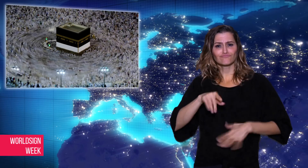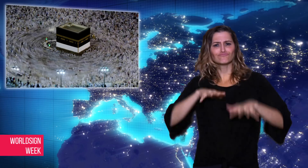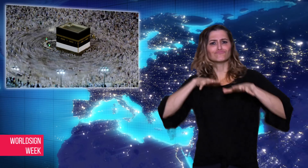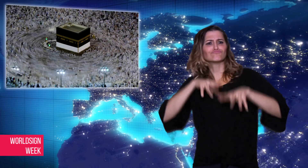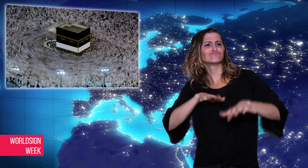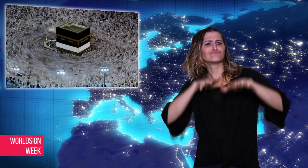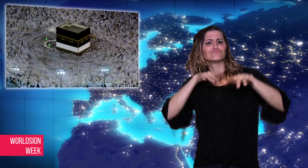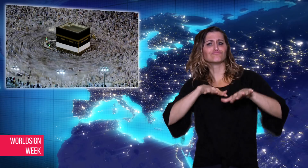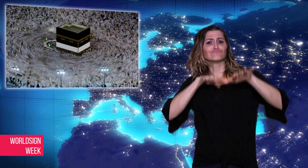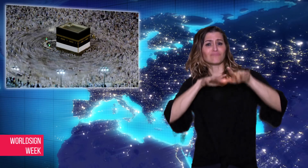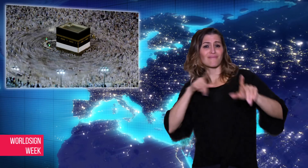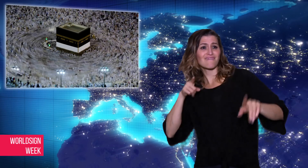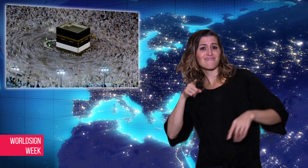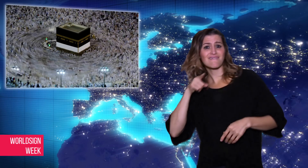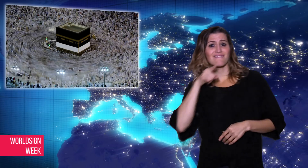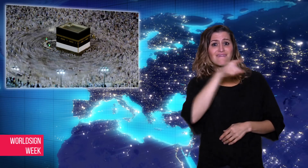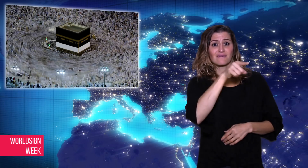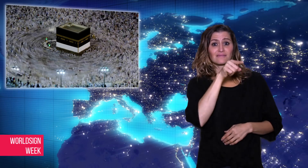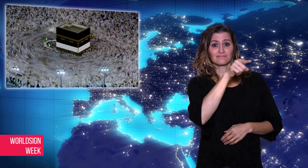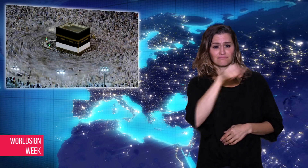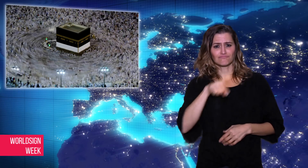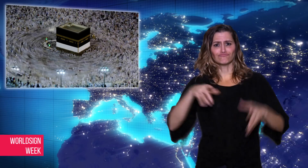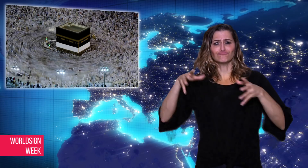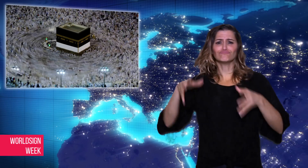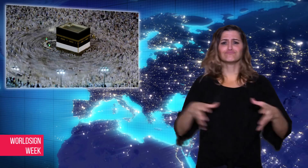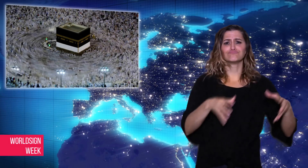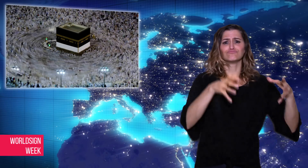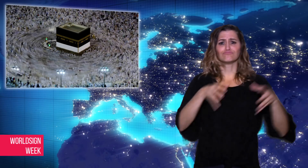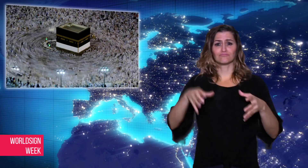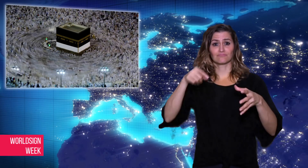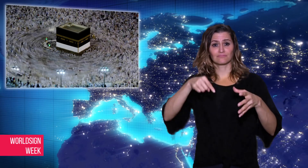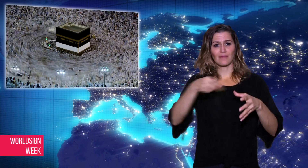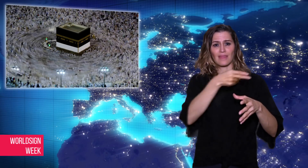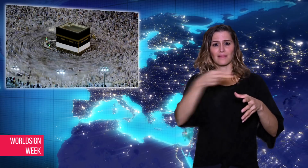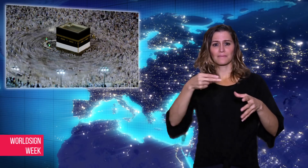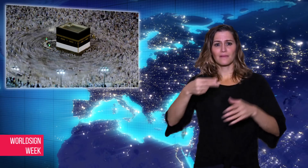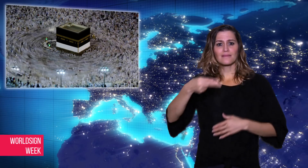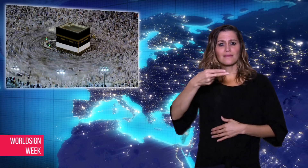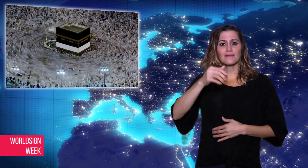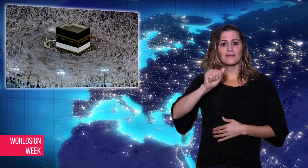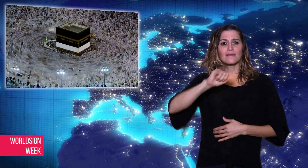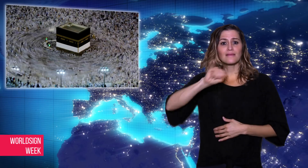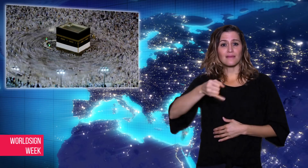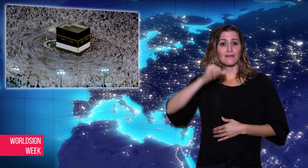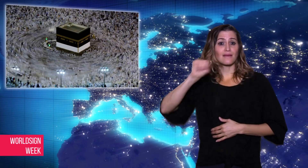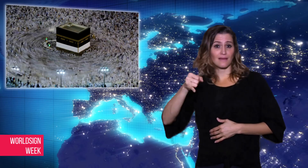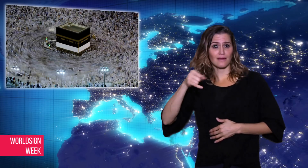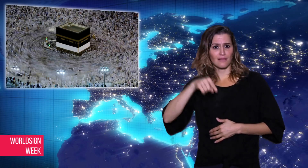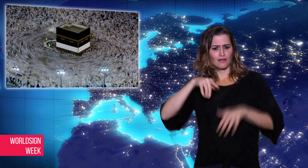Two million Muslims journeyed to